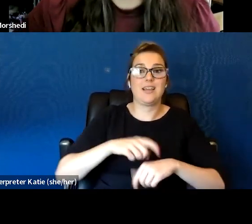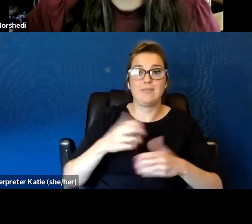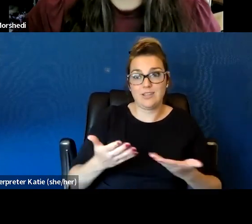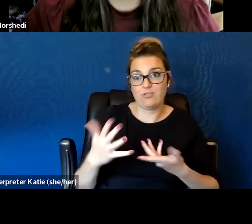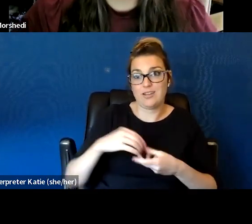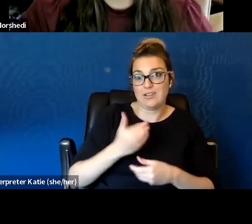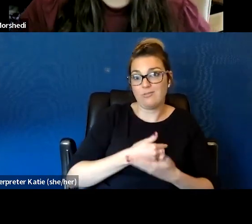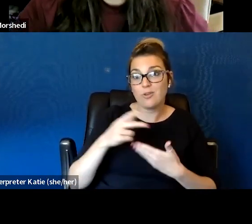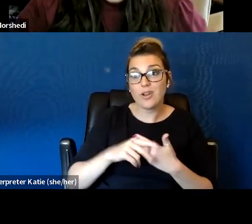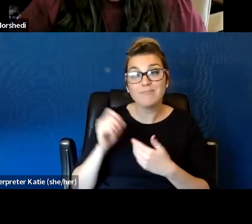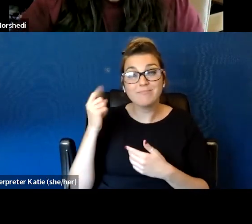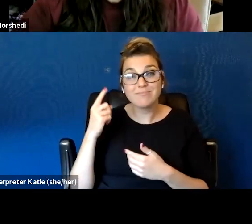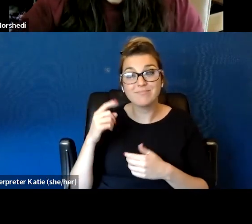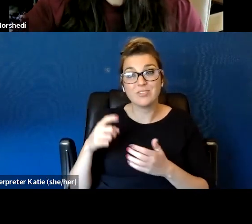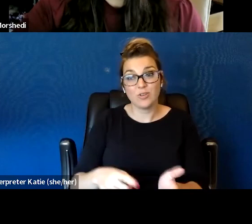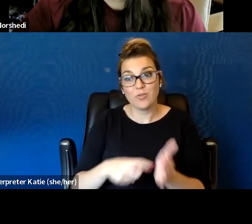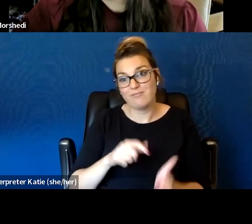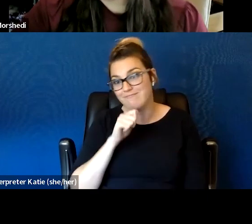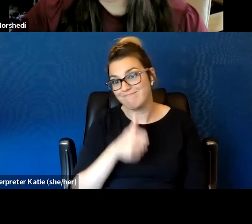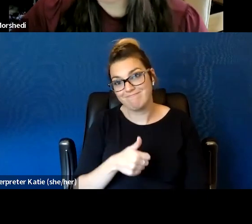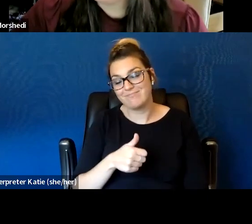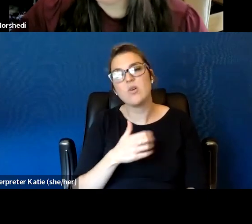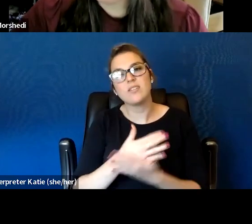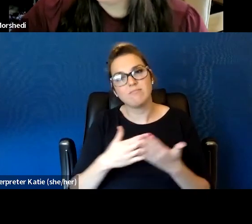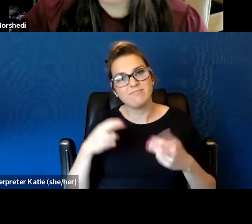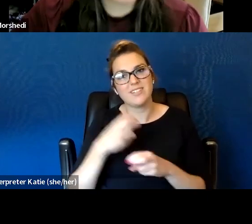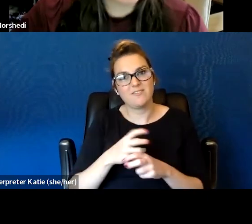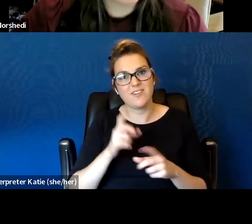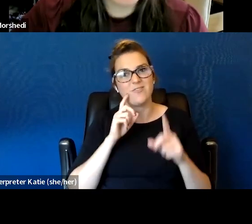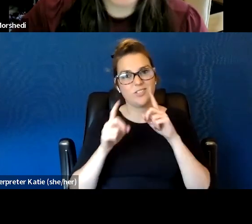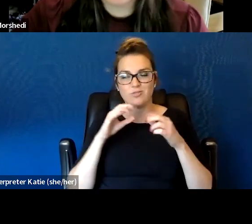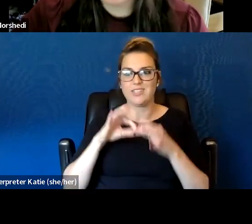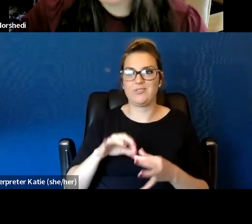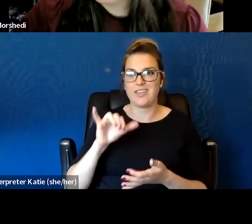So we did have some really tough conversations about that. And we don't always see eye to eye on that.